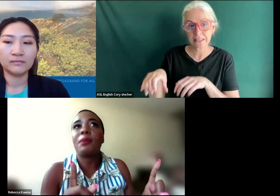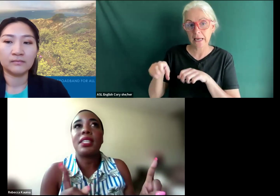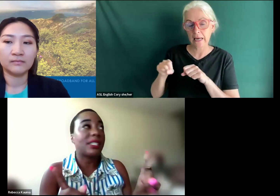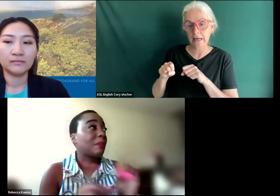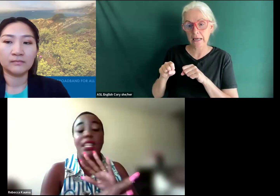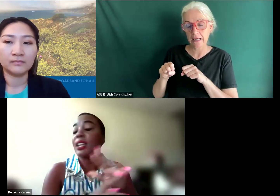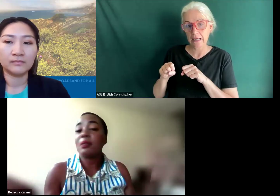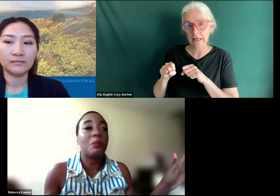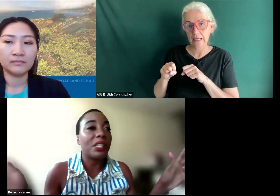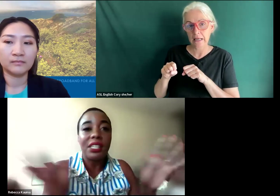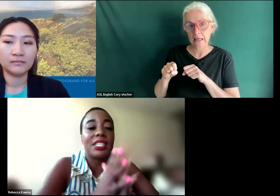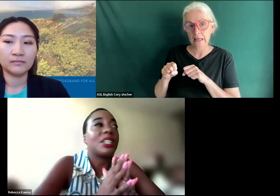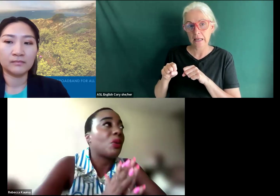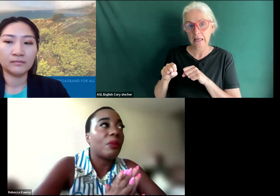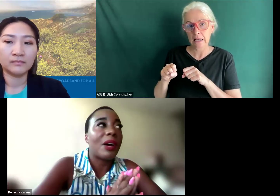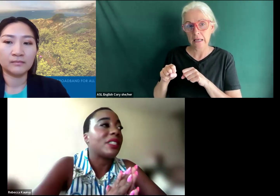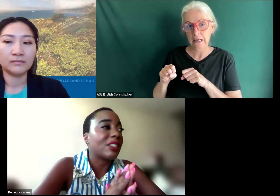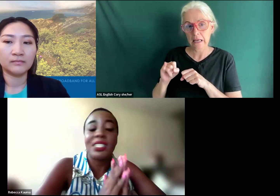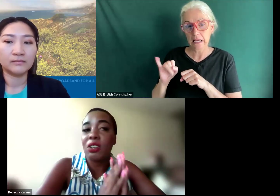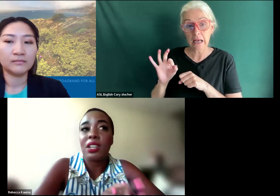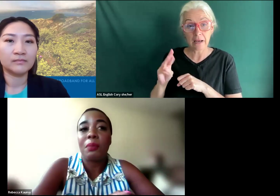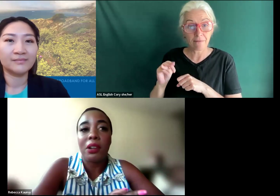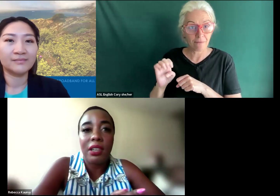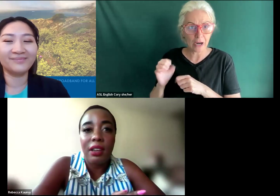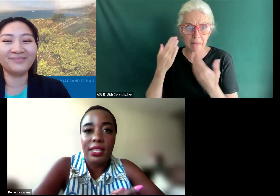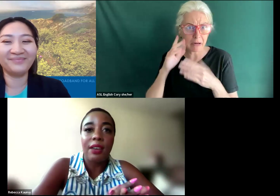iframe, and this is something that I completely didn't know about until I started embarking on